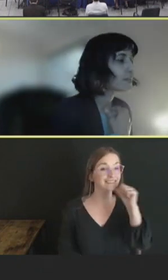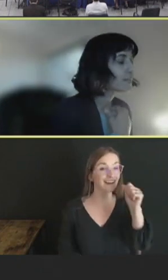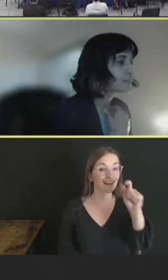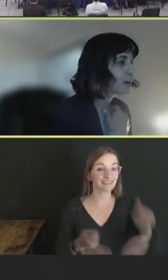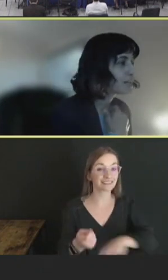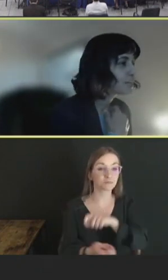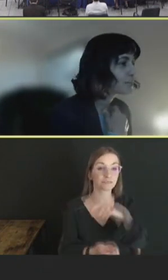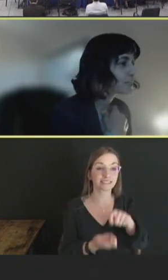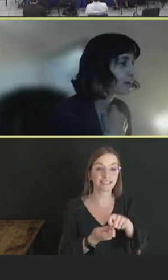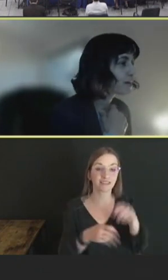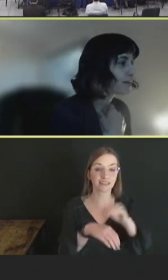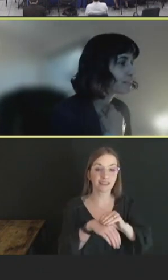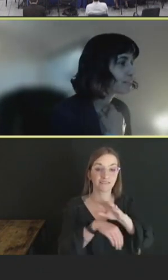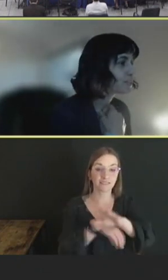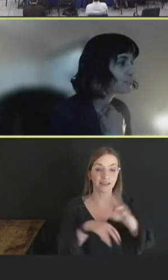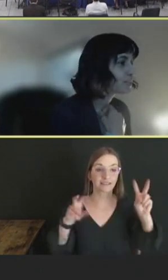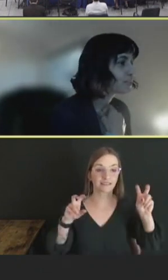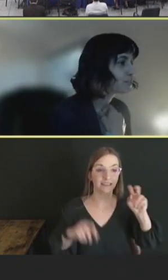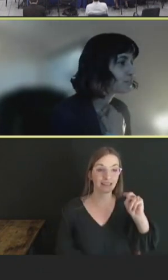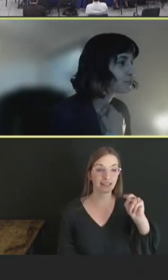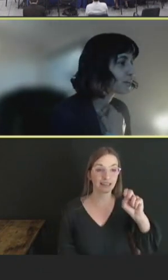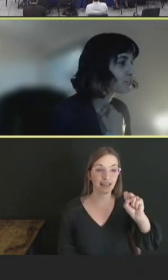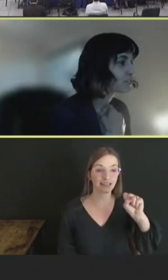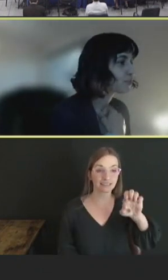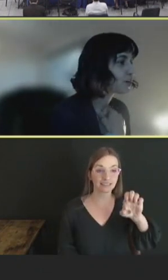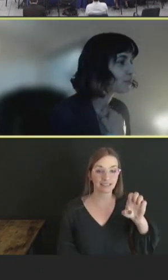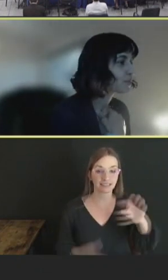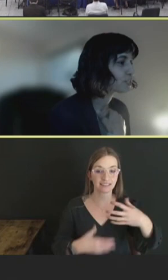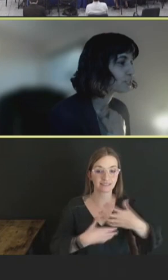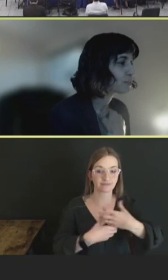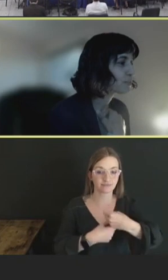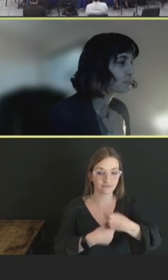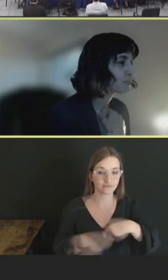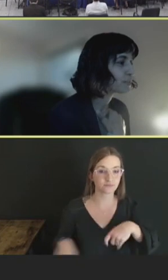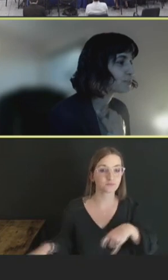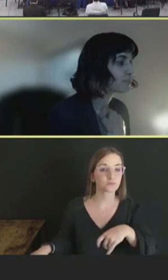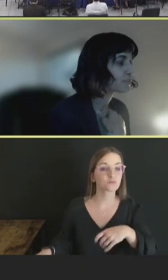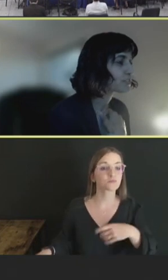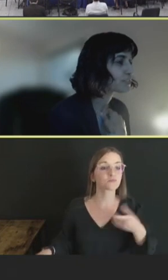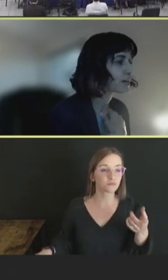This concept is that vaccination induces protection from or susceptibility to infections